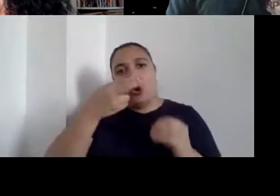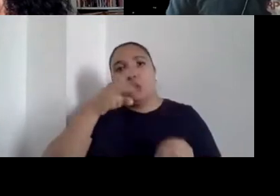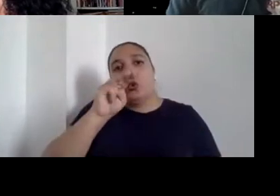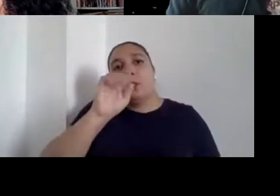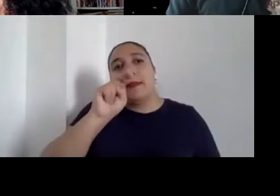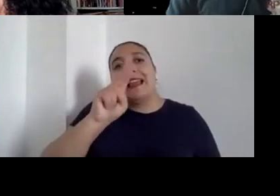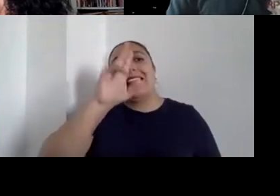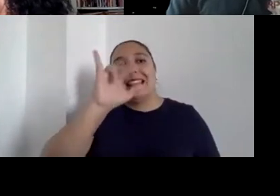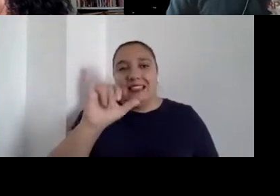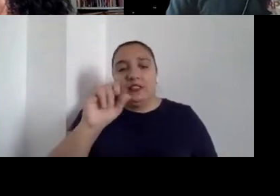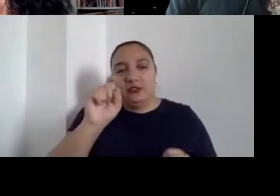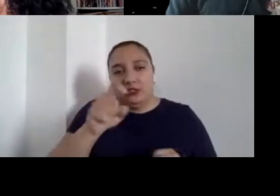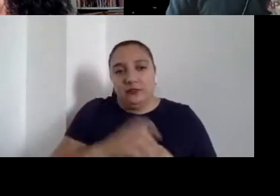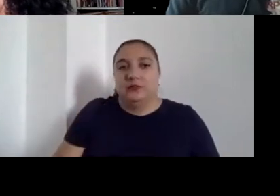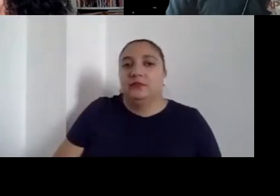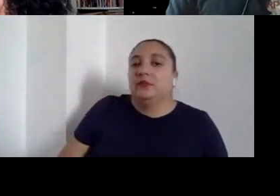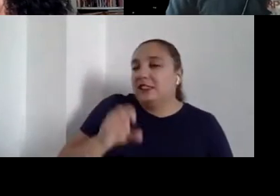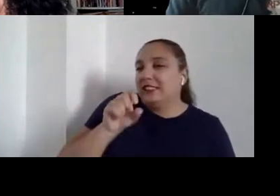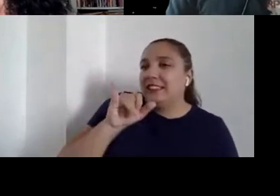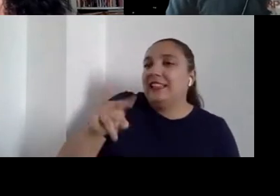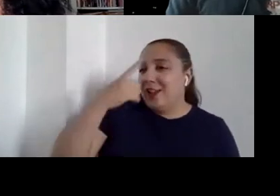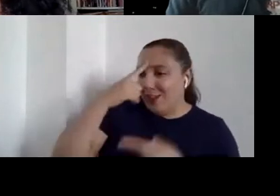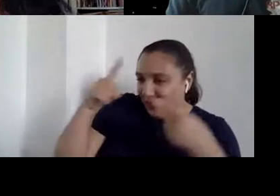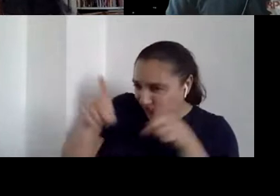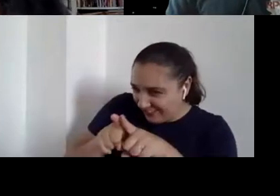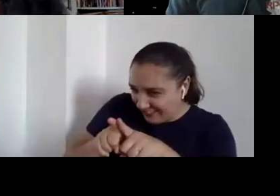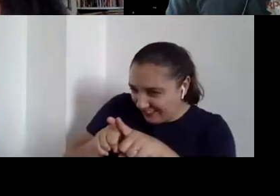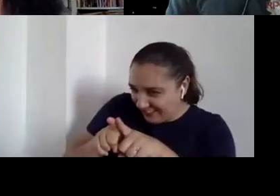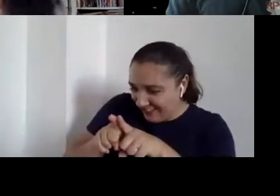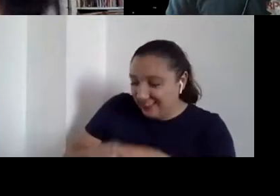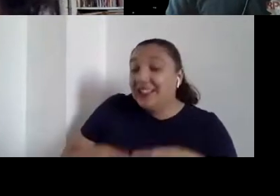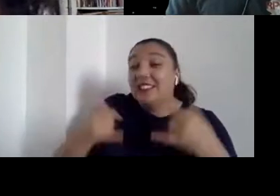do that and to do that, Ashley. >> ASHLEY FERRO-MURRAY: I don't know